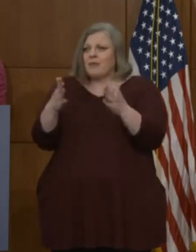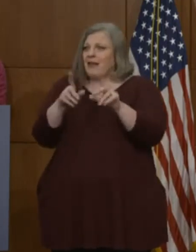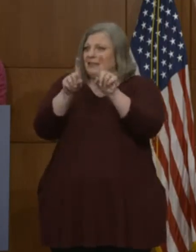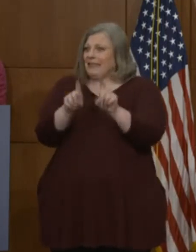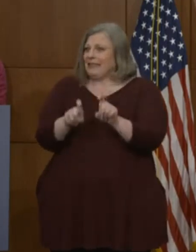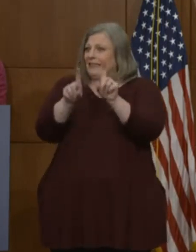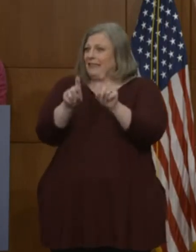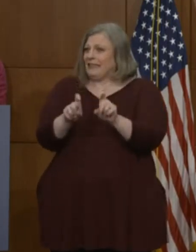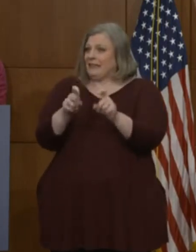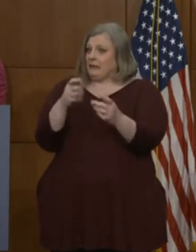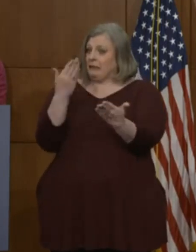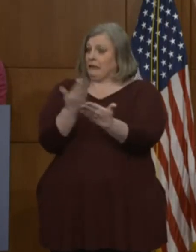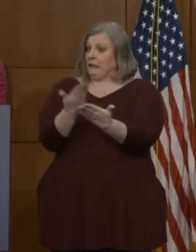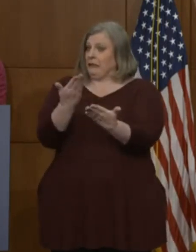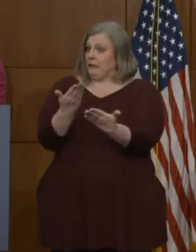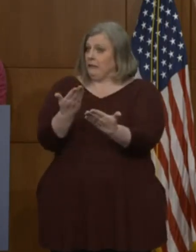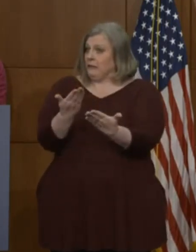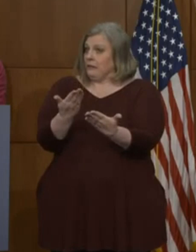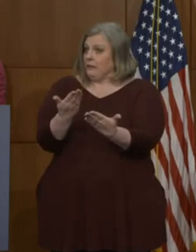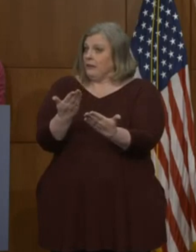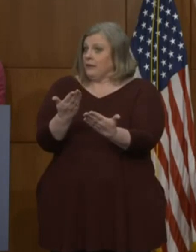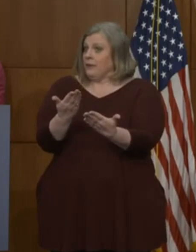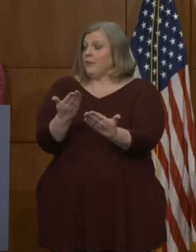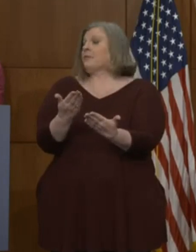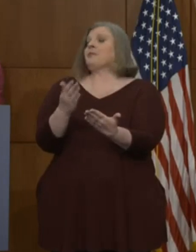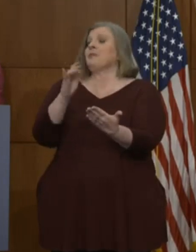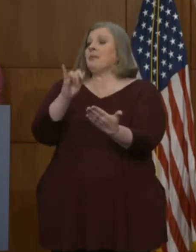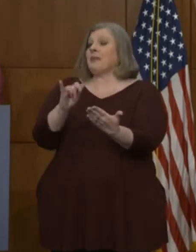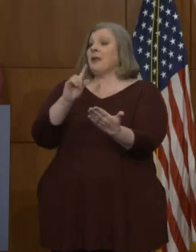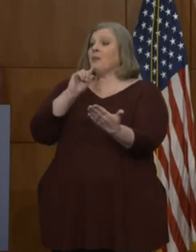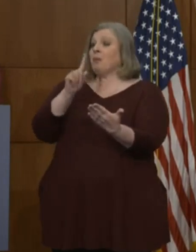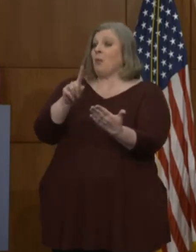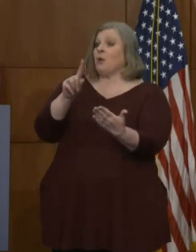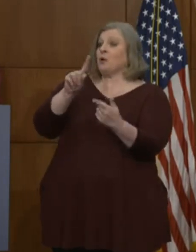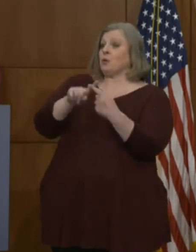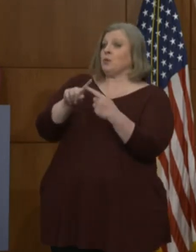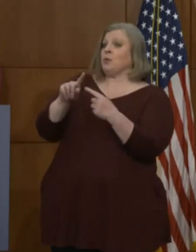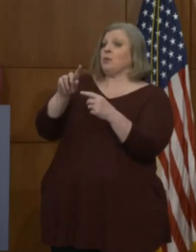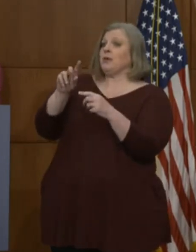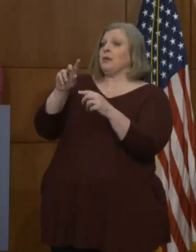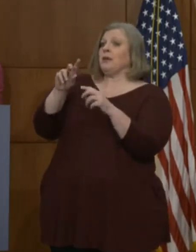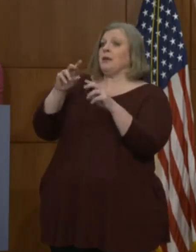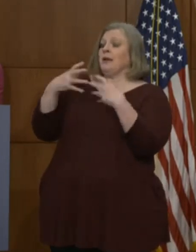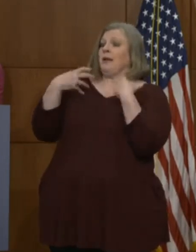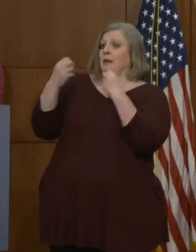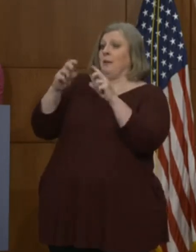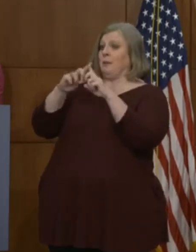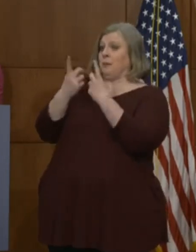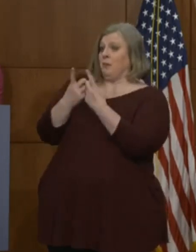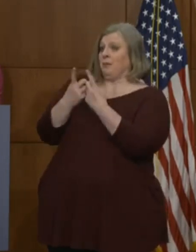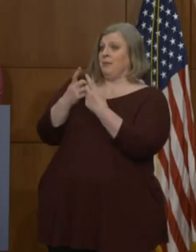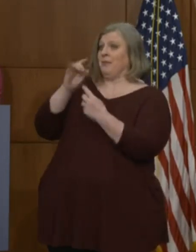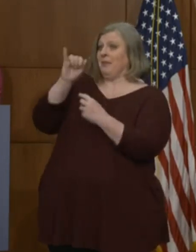DIAGNOSIS OF COPD THAT- WITHOUT- HAVE CONFIRMATION OF WITHOUT- HAVE CONFIRMATION OF THE DISEASE TO THE HEALTH THE DISEASE TO THE HEALTH DEPARTMENT- THERE WE WANTED TO